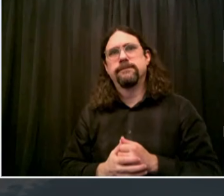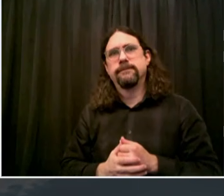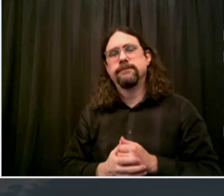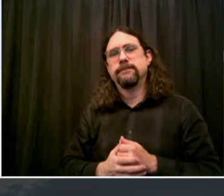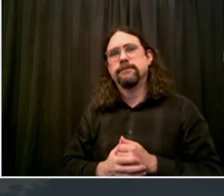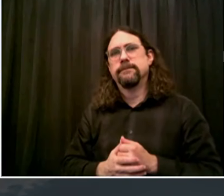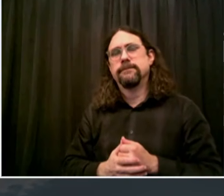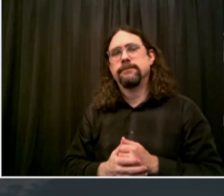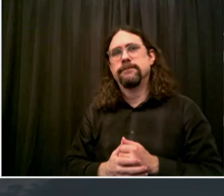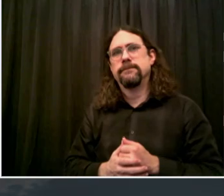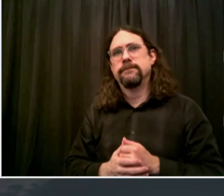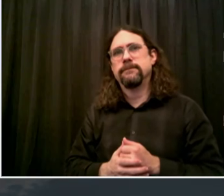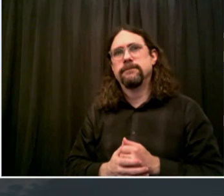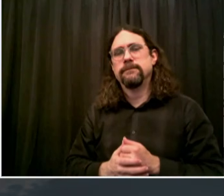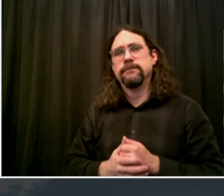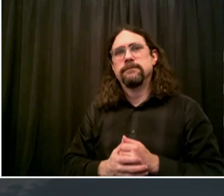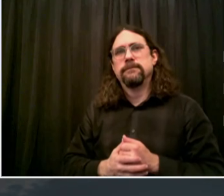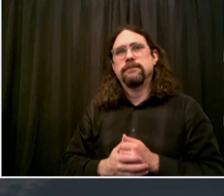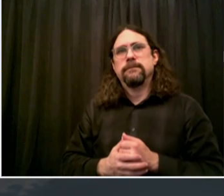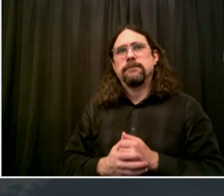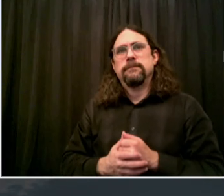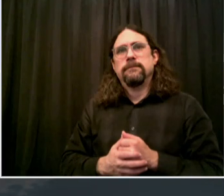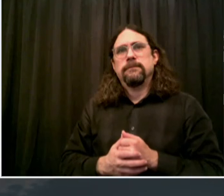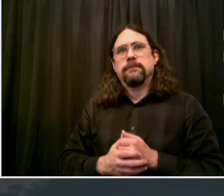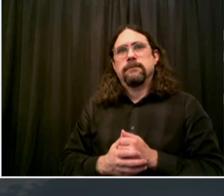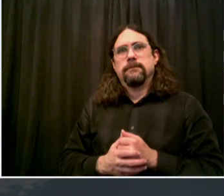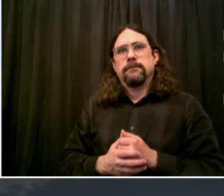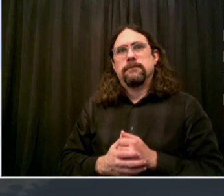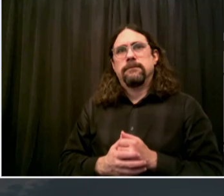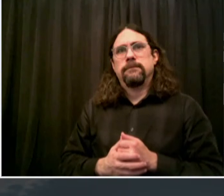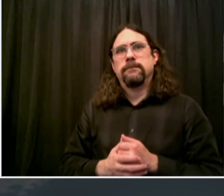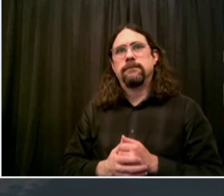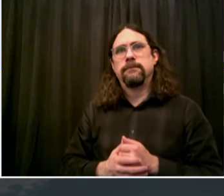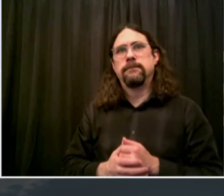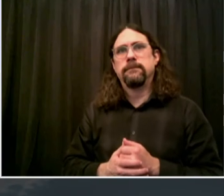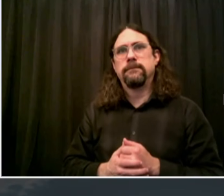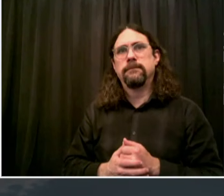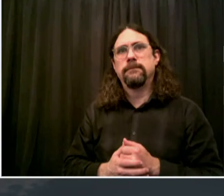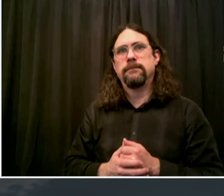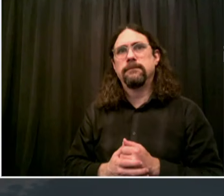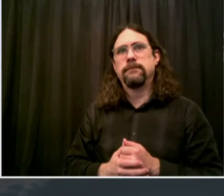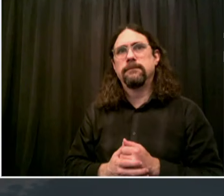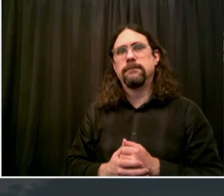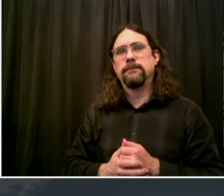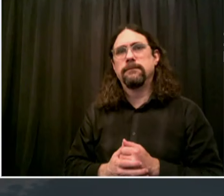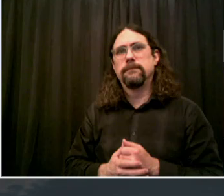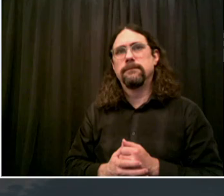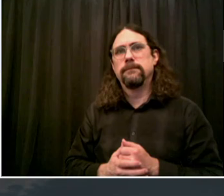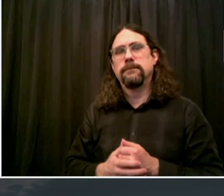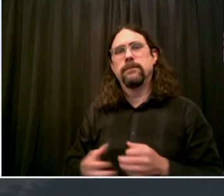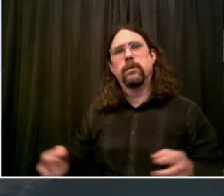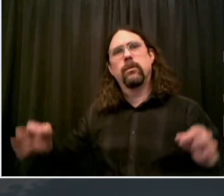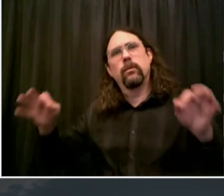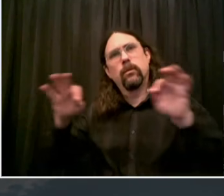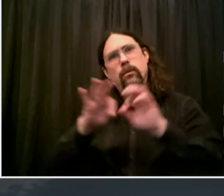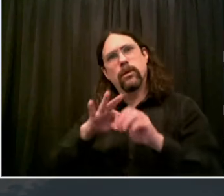DYNAMICS OF THIS DISEASE SO WE CAN ACT MORE QUICKLY. EVERYTHING WE SEE GIVES US INFORMATION TO ACT ON.